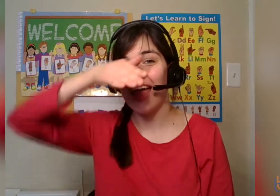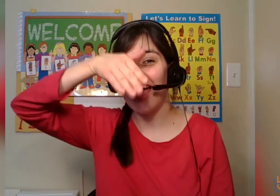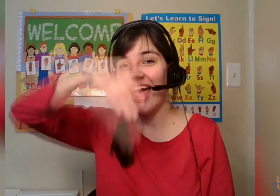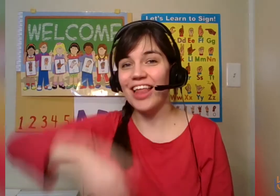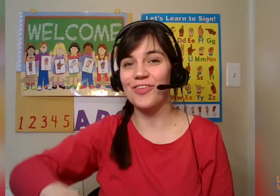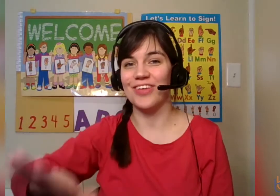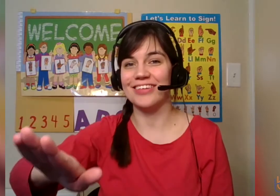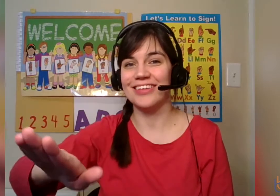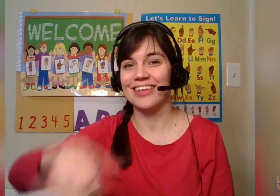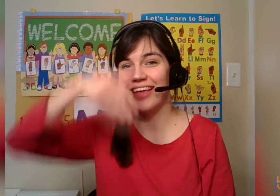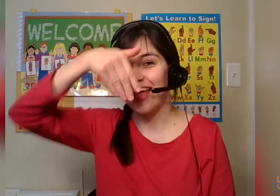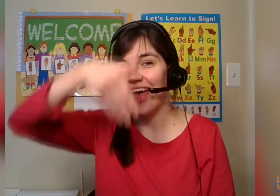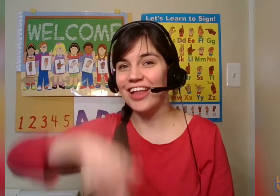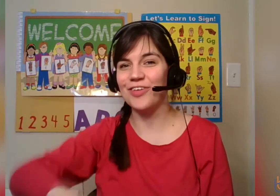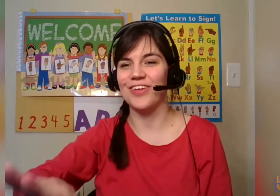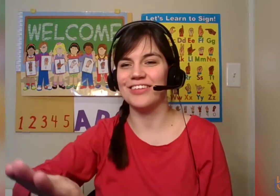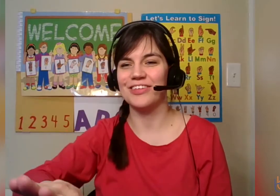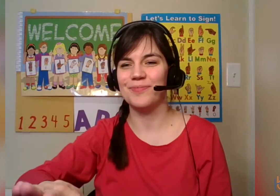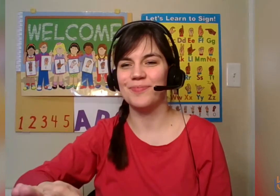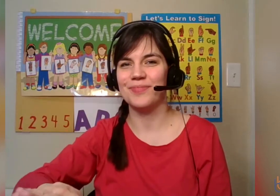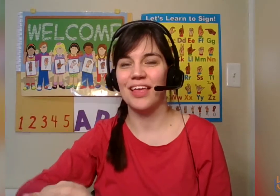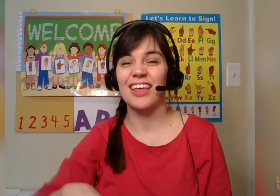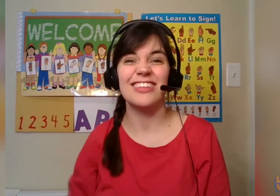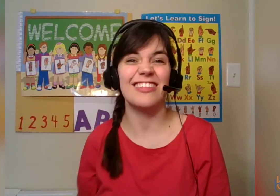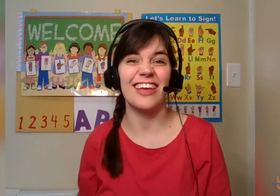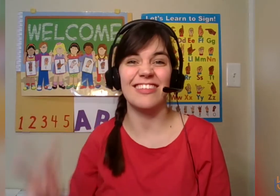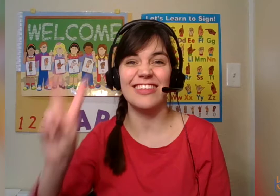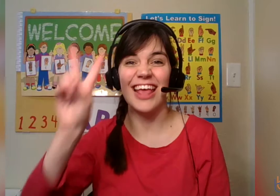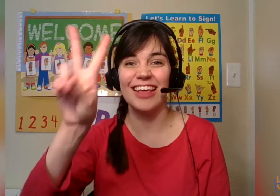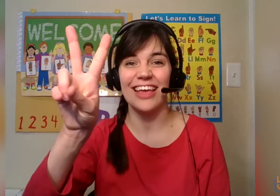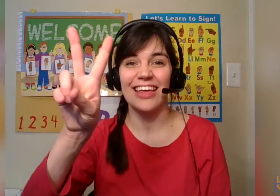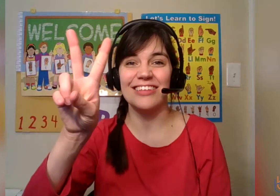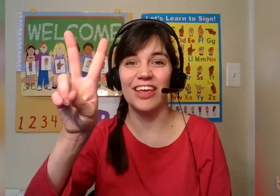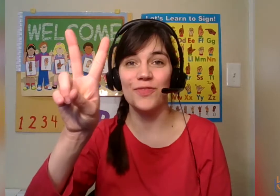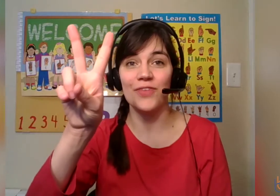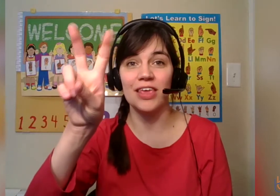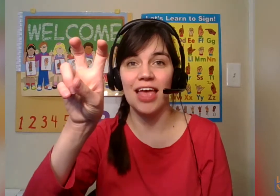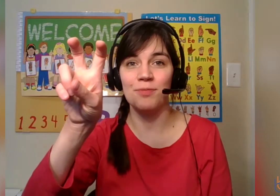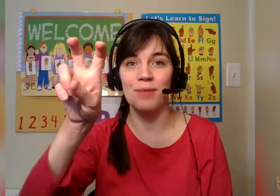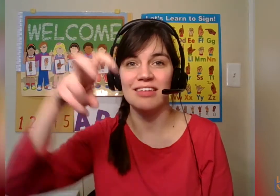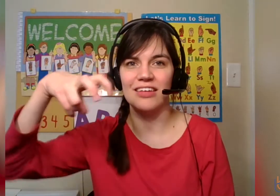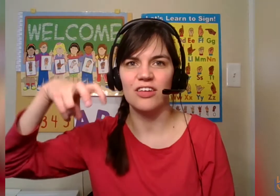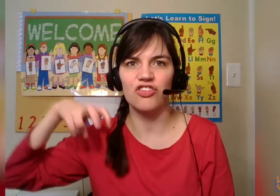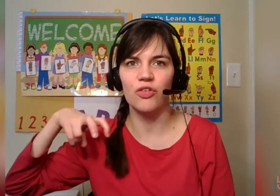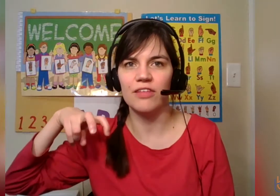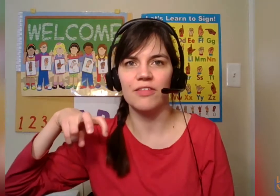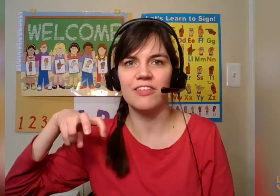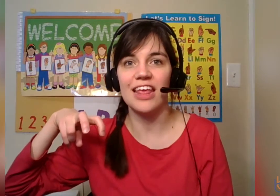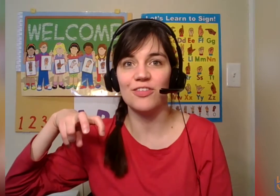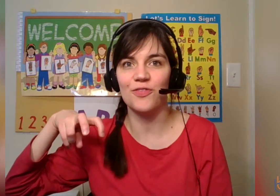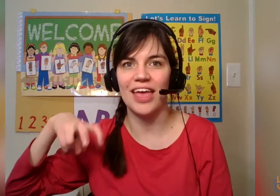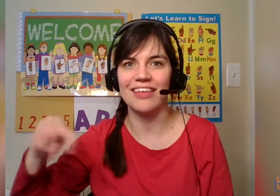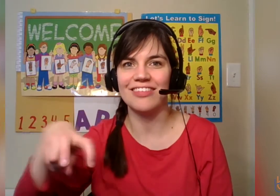Elephant. Elephant. To sign snake, take a V and bend it to show the snakes fangs, and